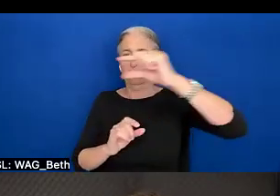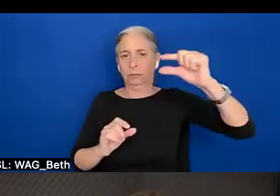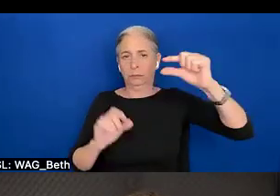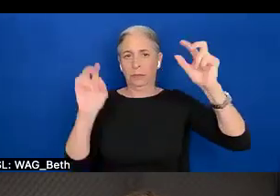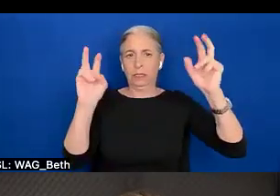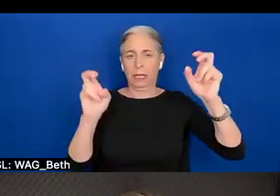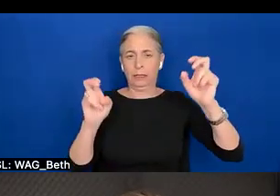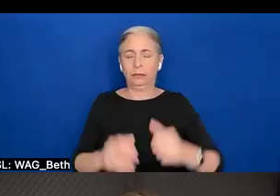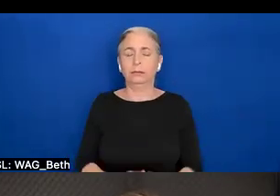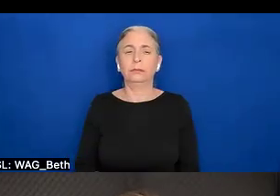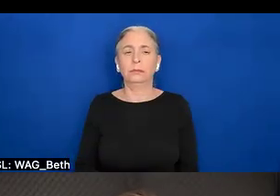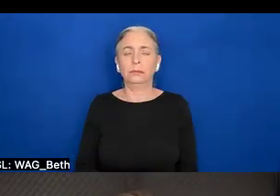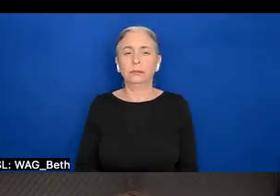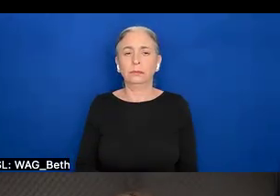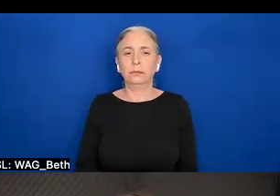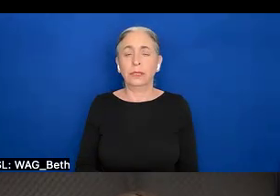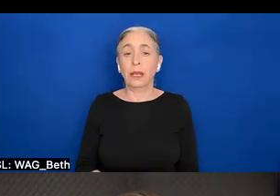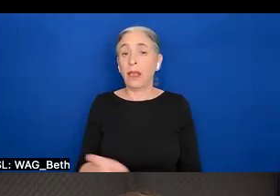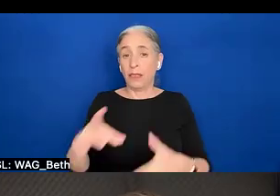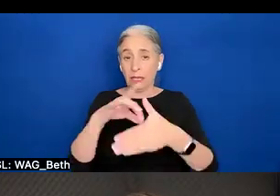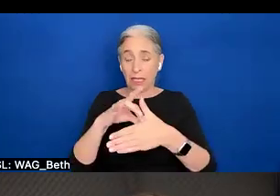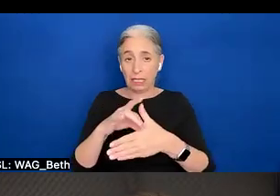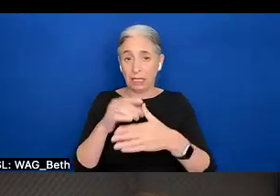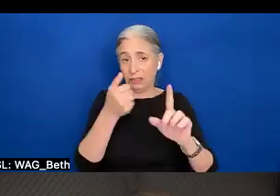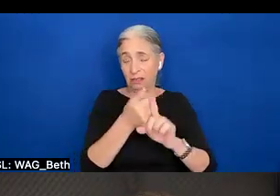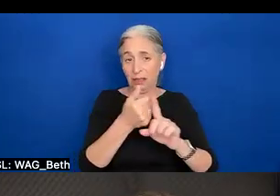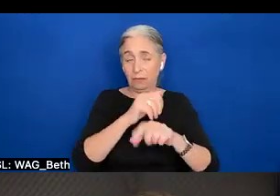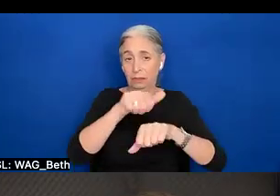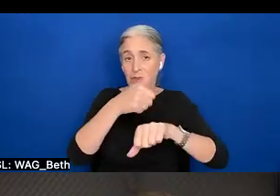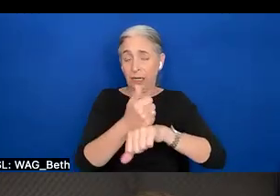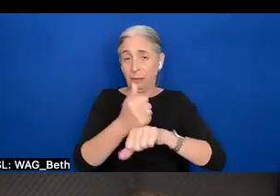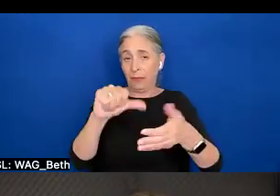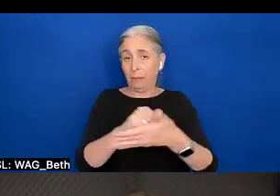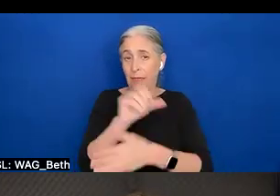Then, that content is placed on the page.